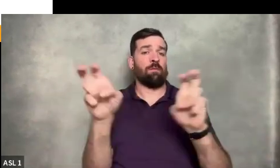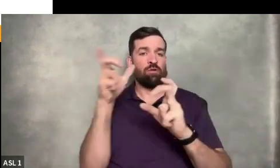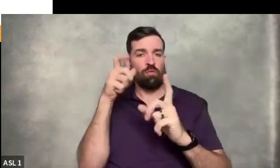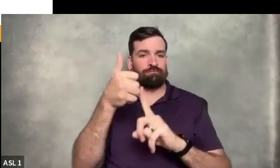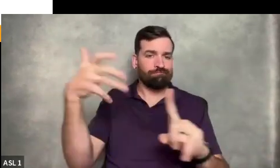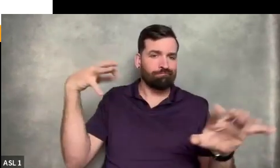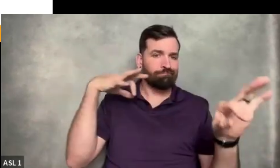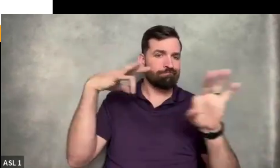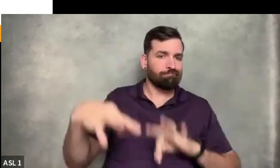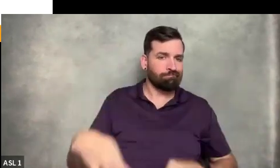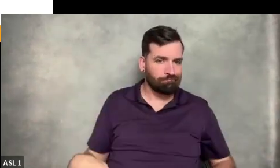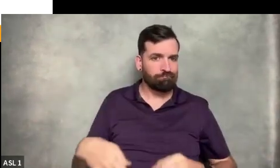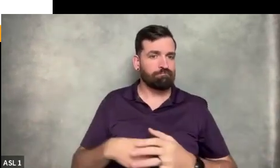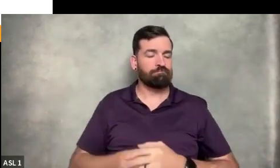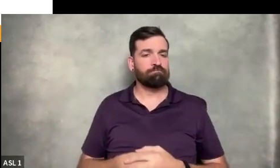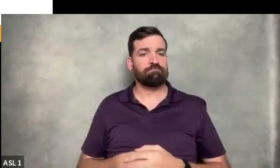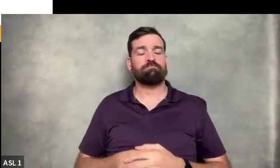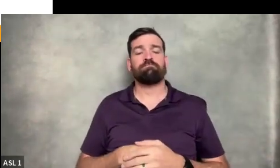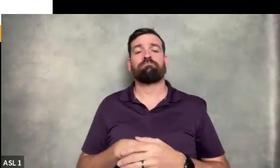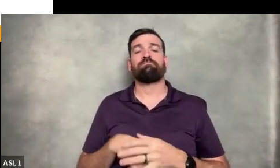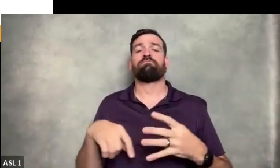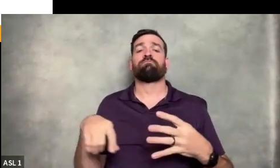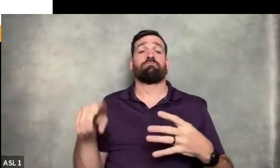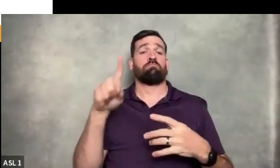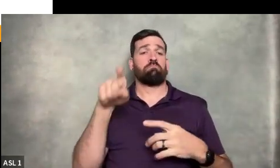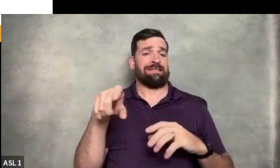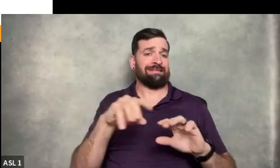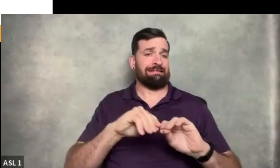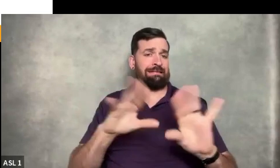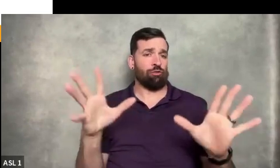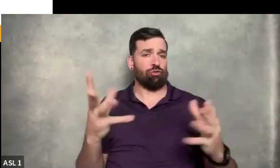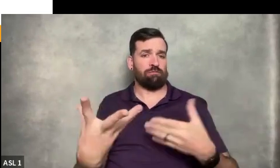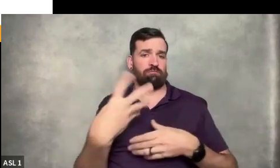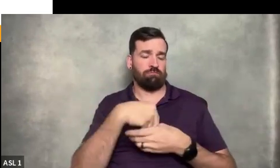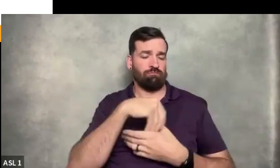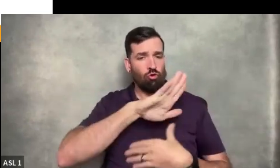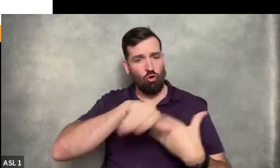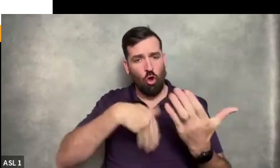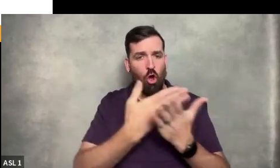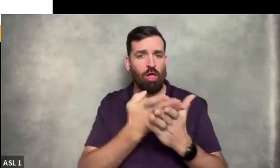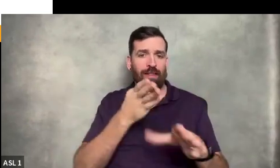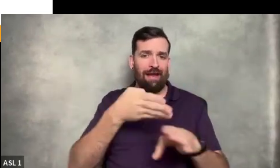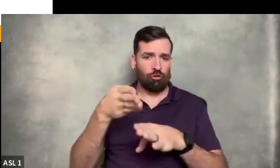slides. State plans must clearly incorporate all areas to address in each state plan key